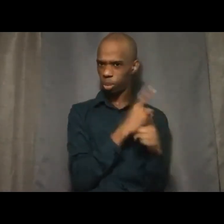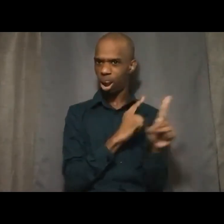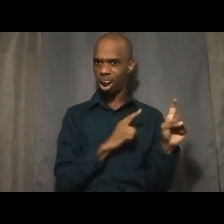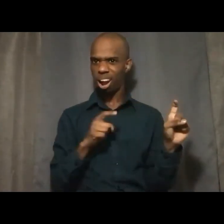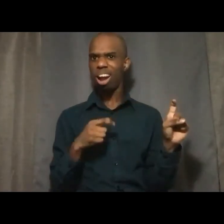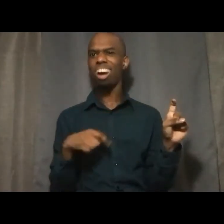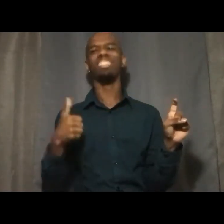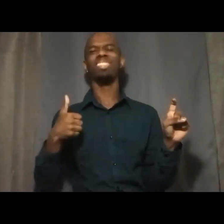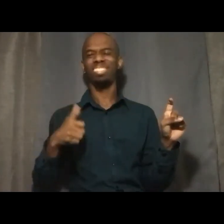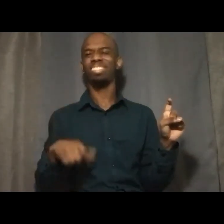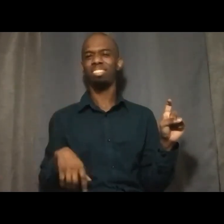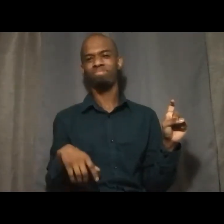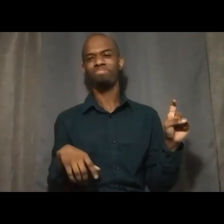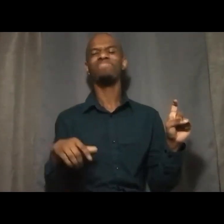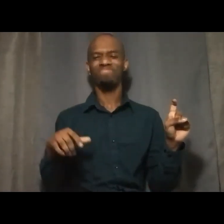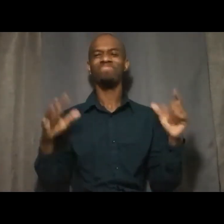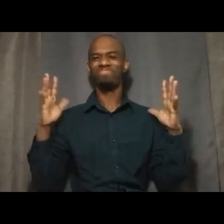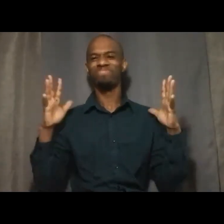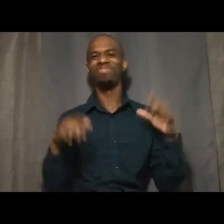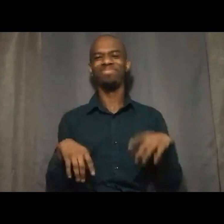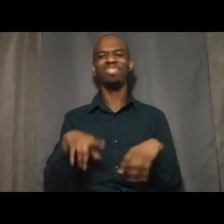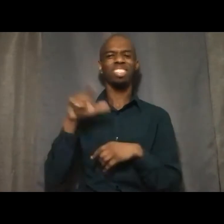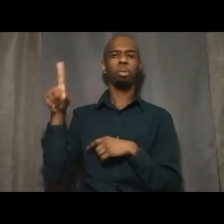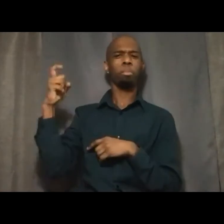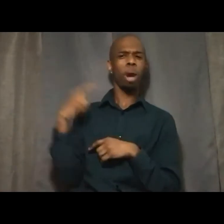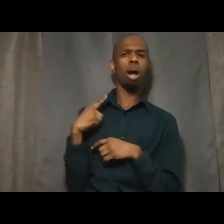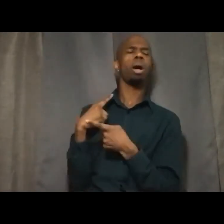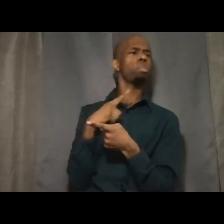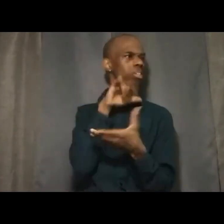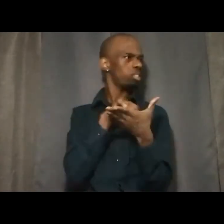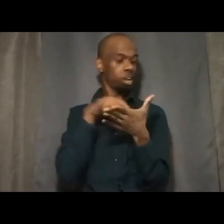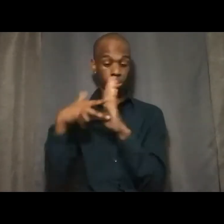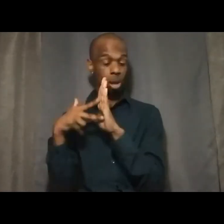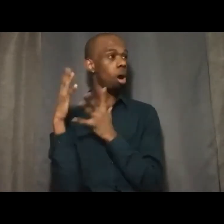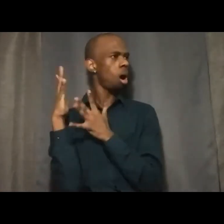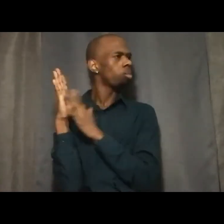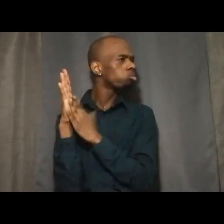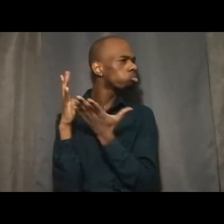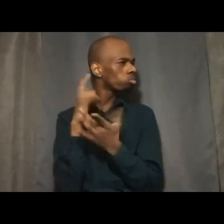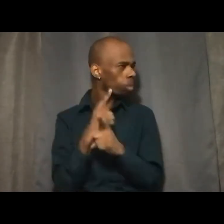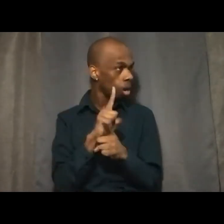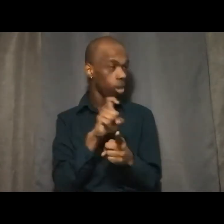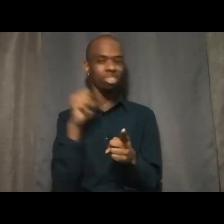Yes, is that applause? Yes, so it was great to met with comrades